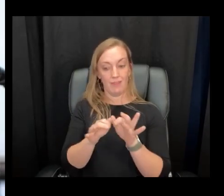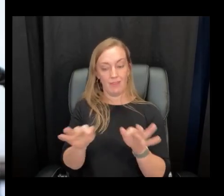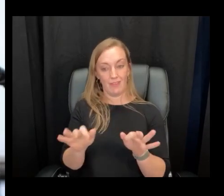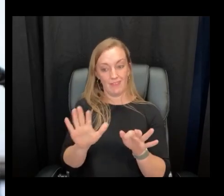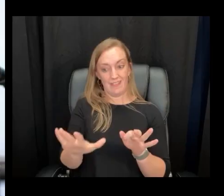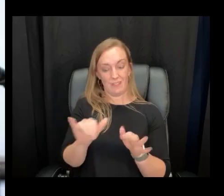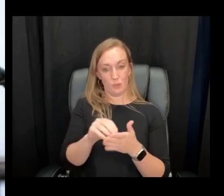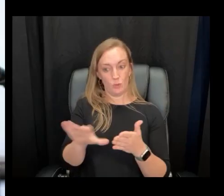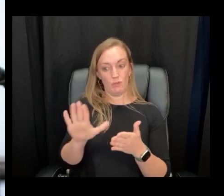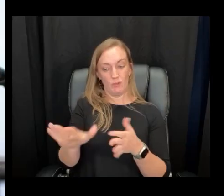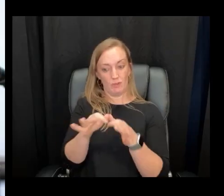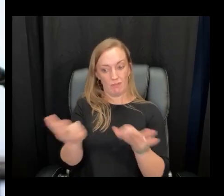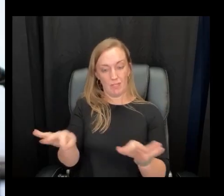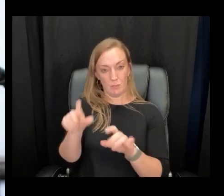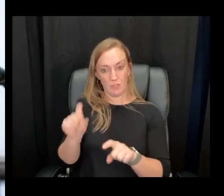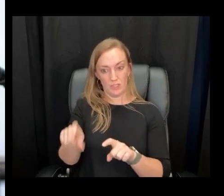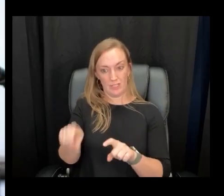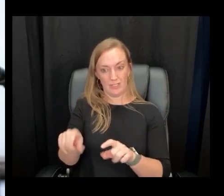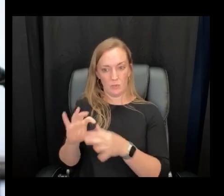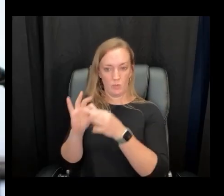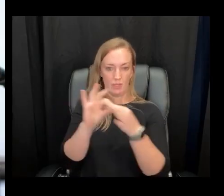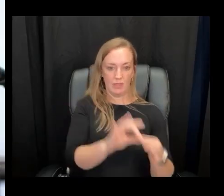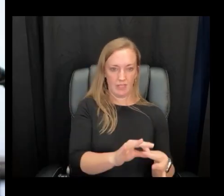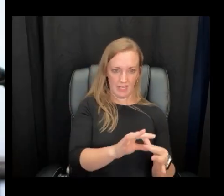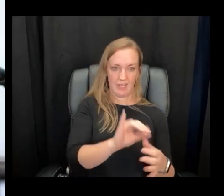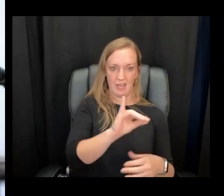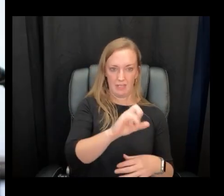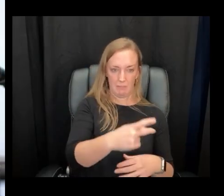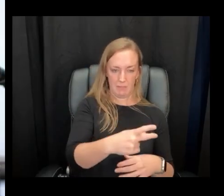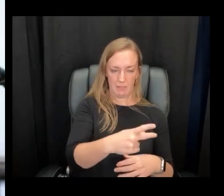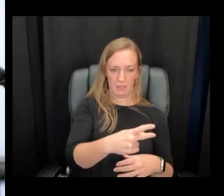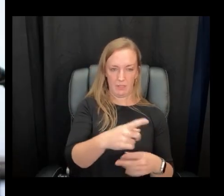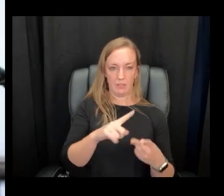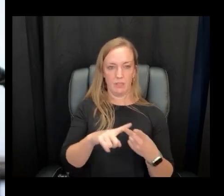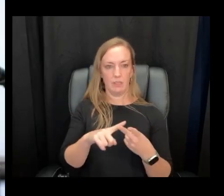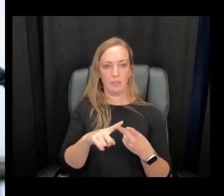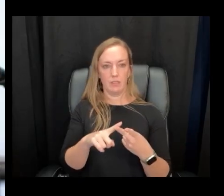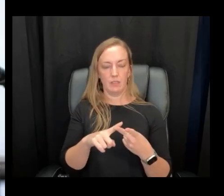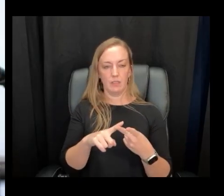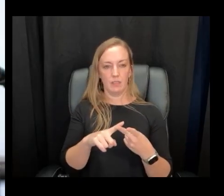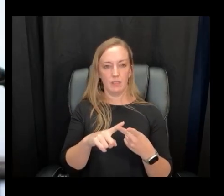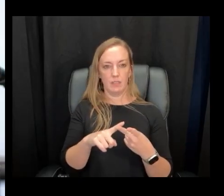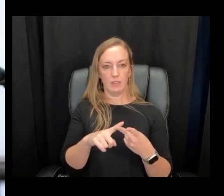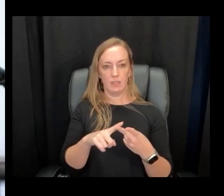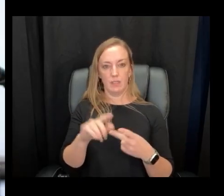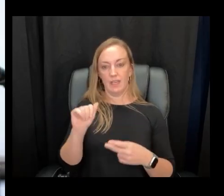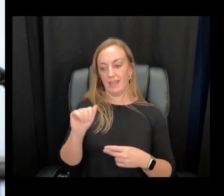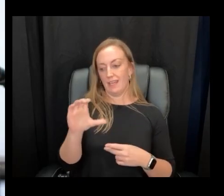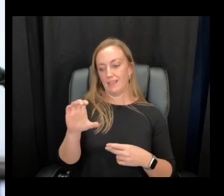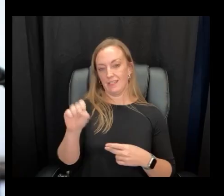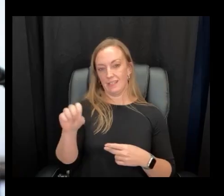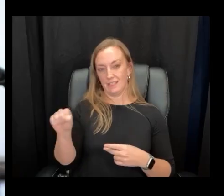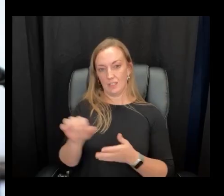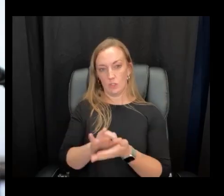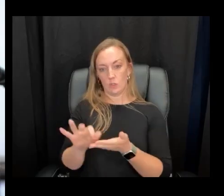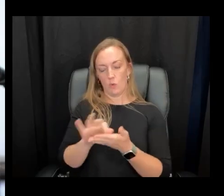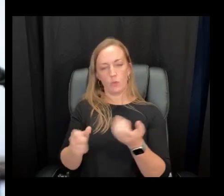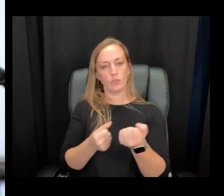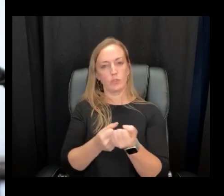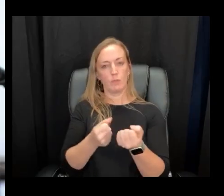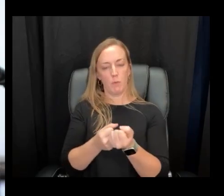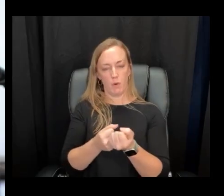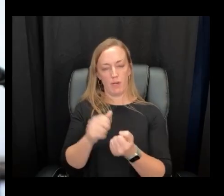needs of the student relate to the student's IEP. Access scores support ARC teams in ascertaining